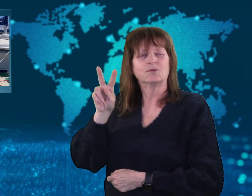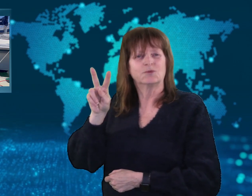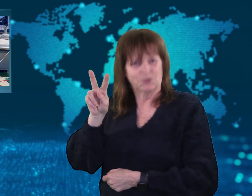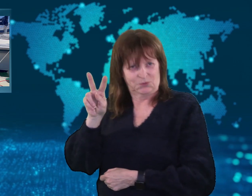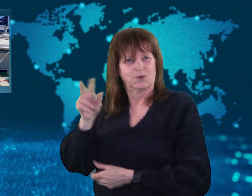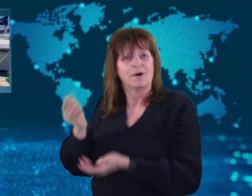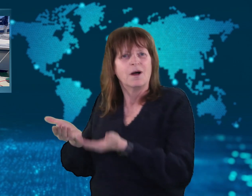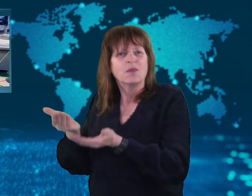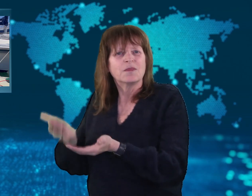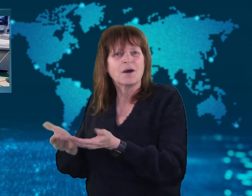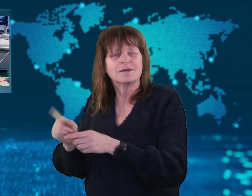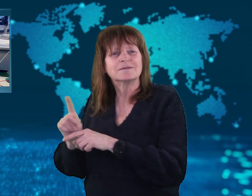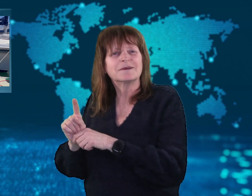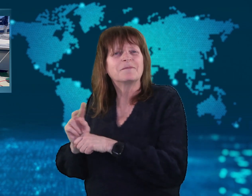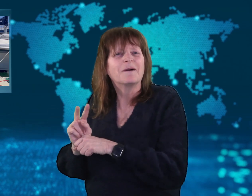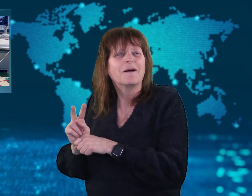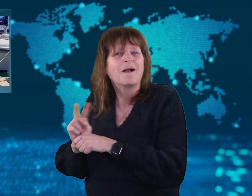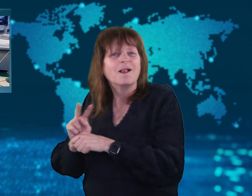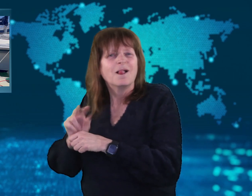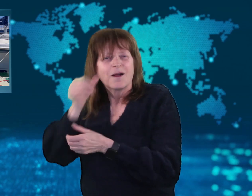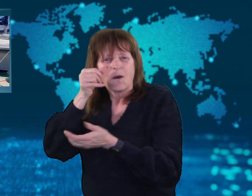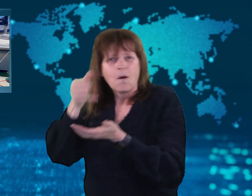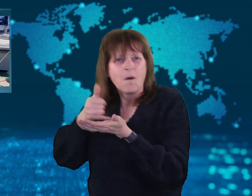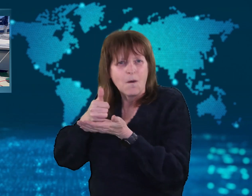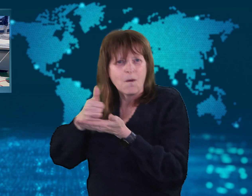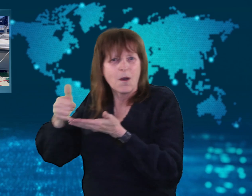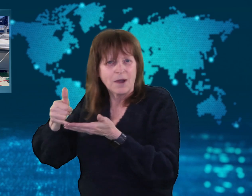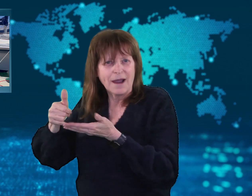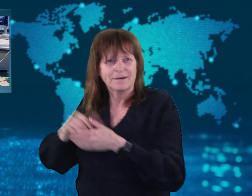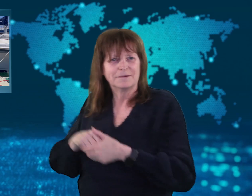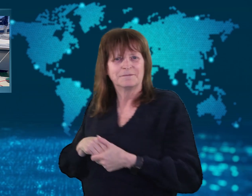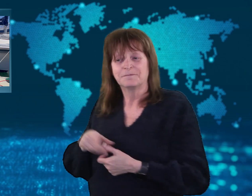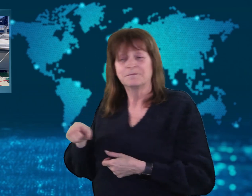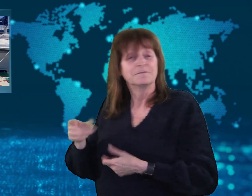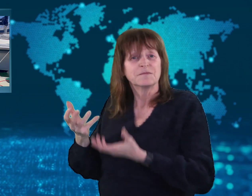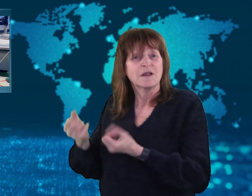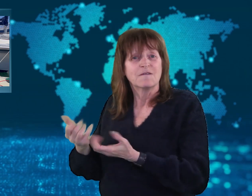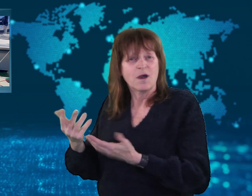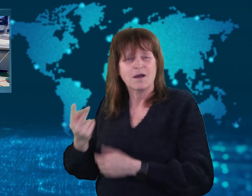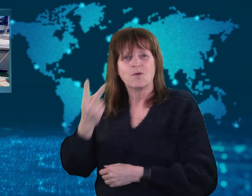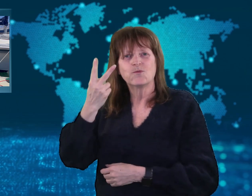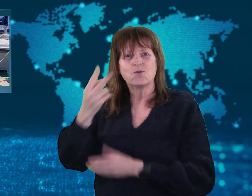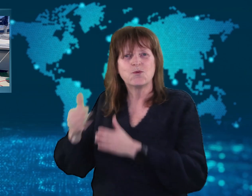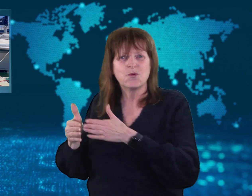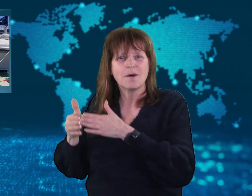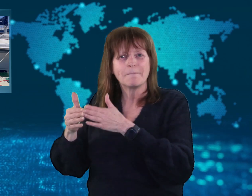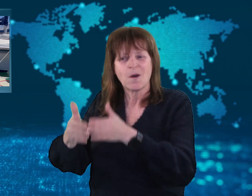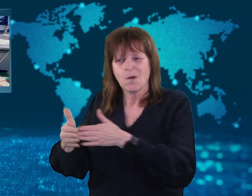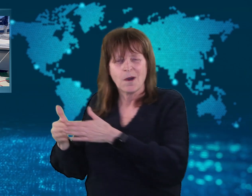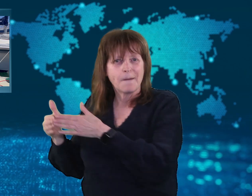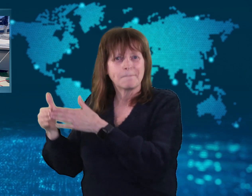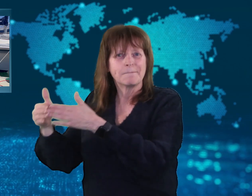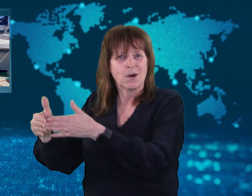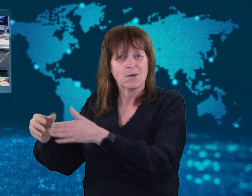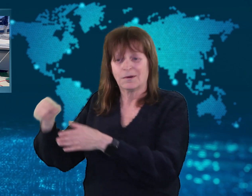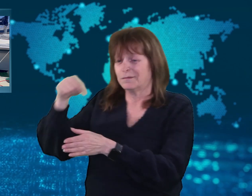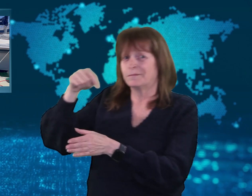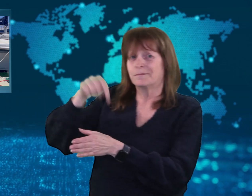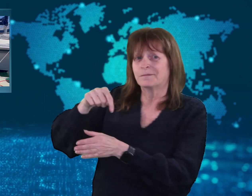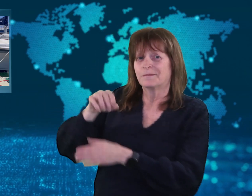On December 30th, three people were arrested with 1.2 tons of fake cocaine.